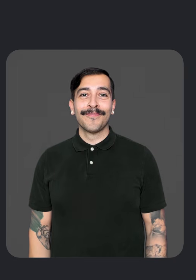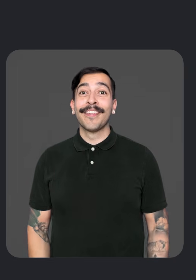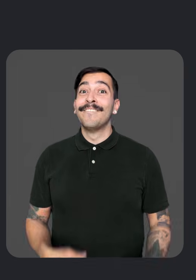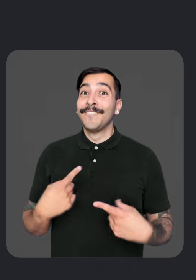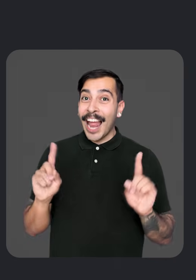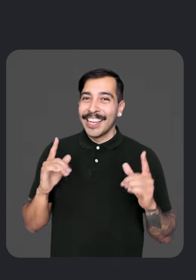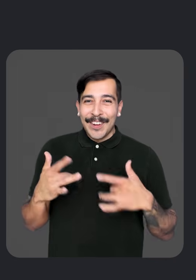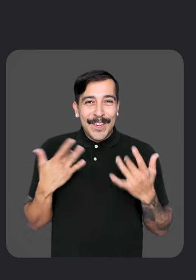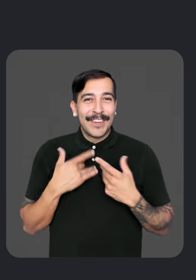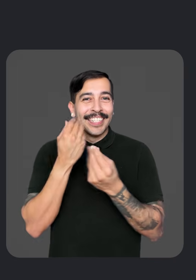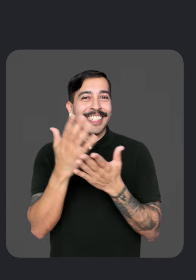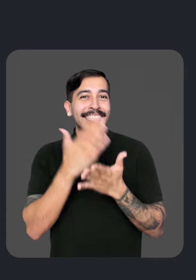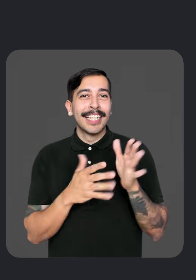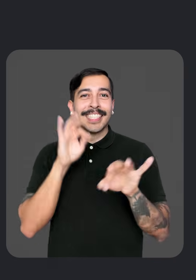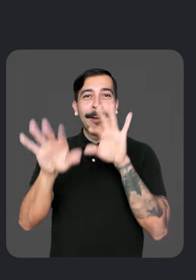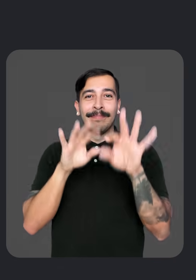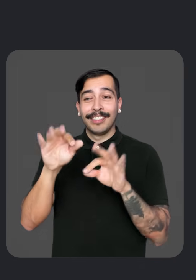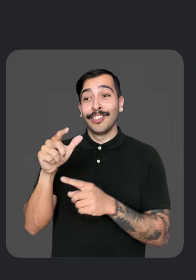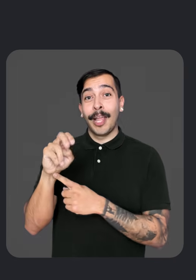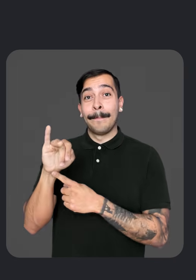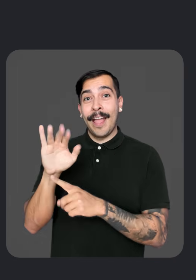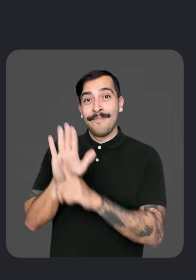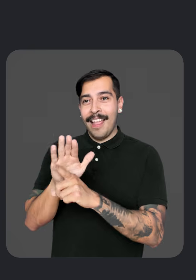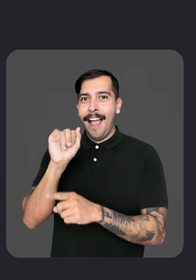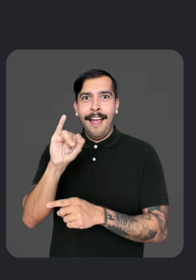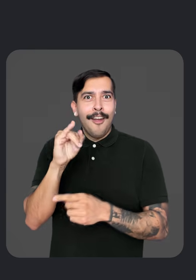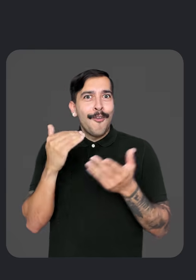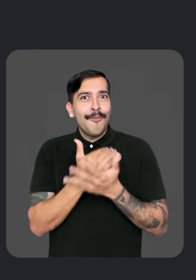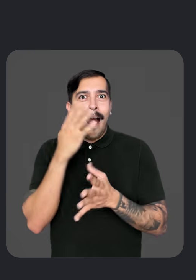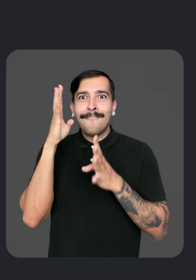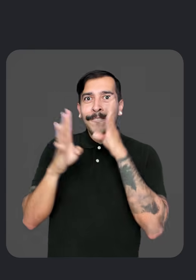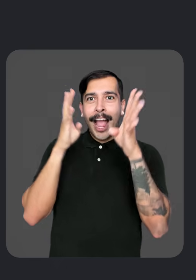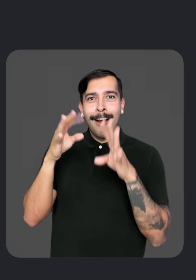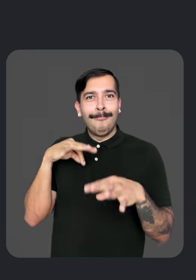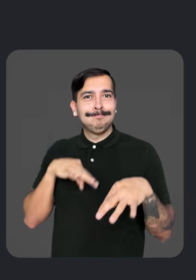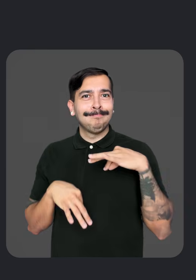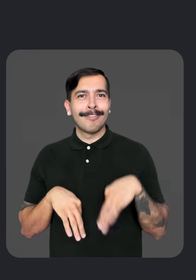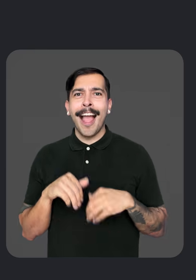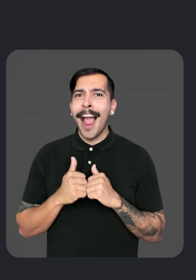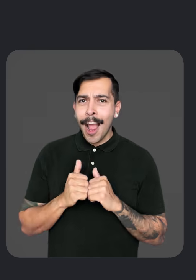Finally, we're excited to share some tips to make the most of the latest AI innovations in Gemini.